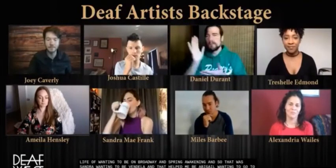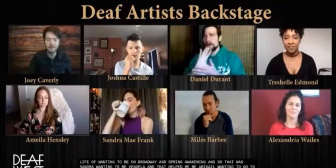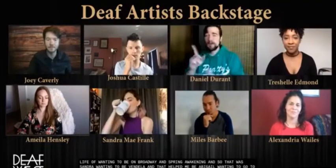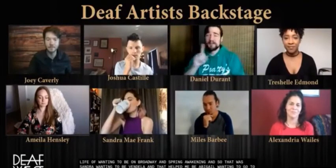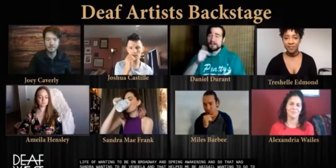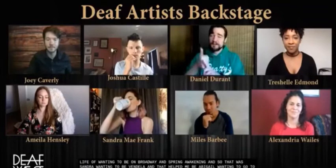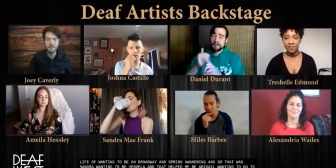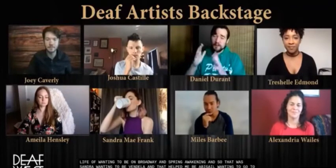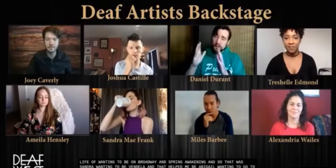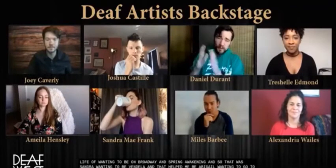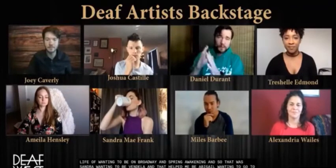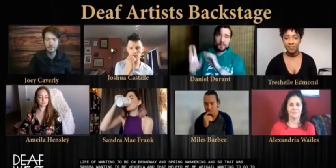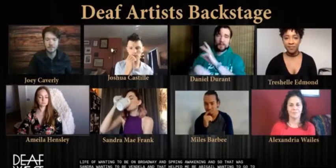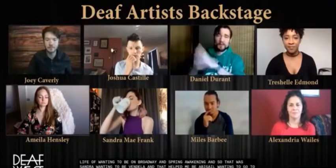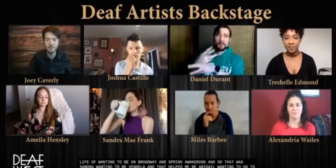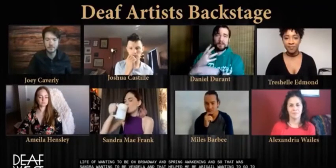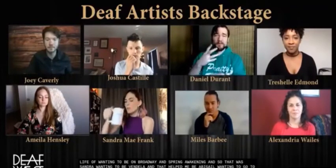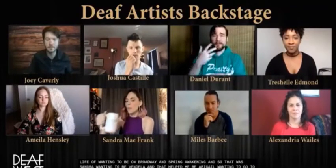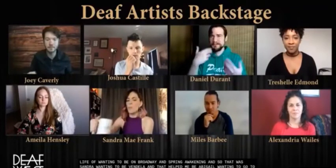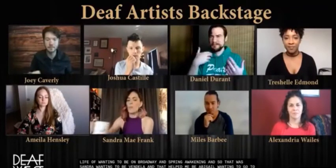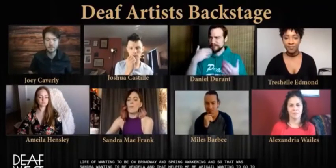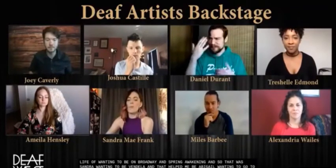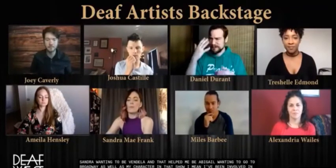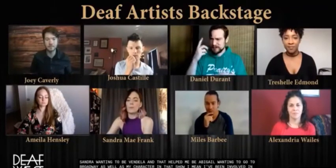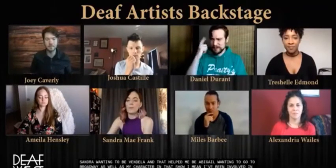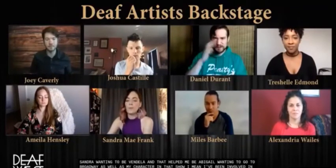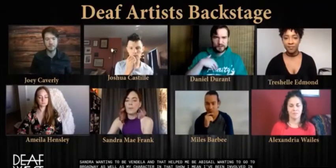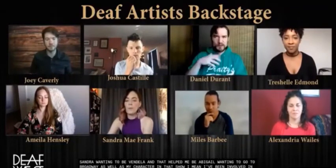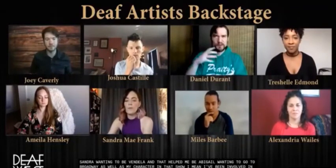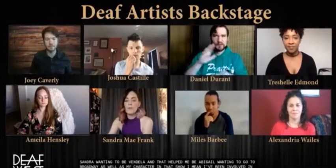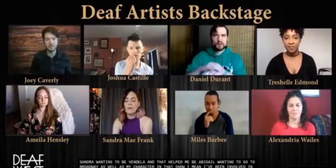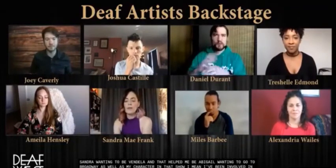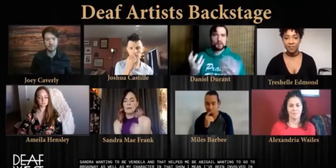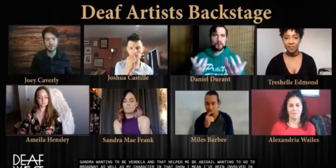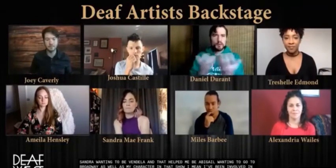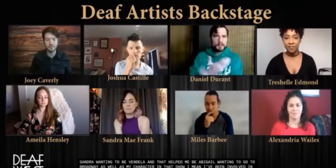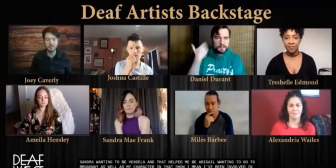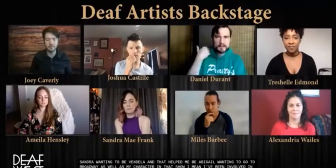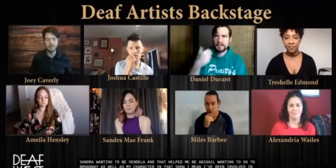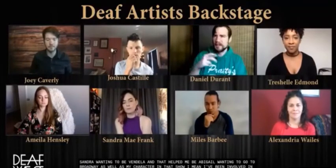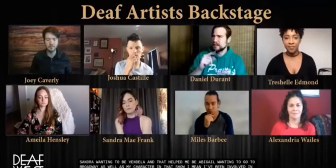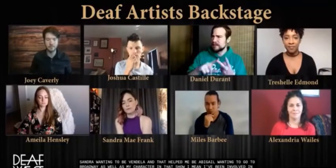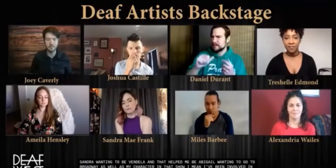Daniel: Yes, Hollywood and being in LA, and being in movies.